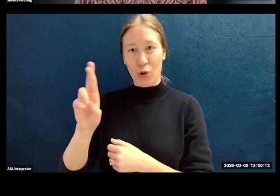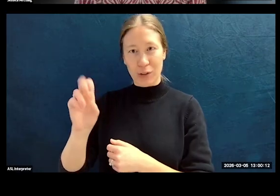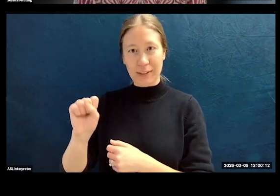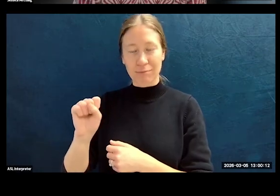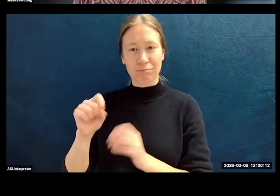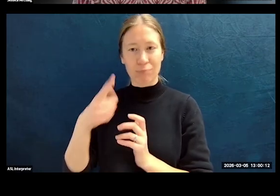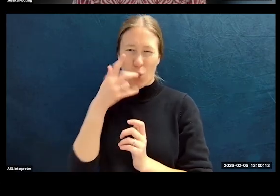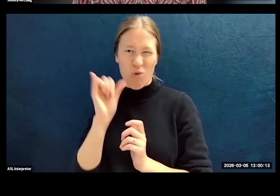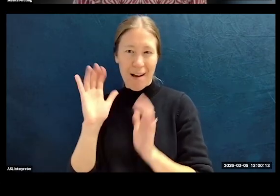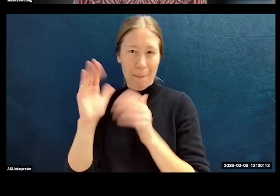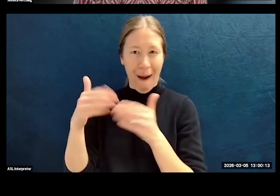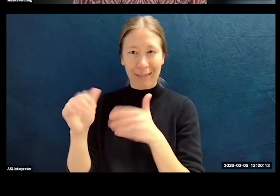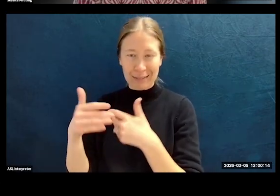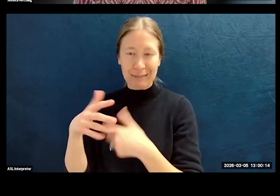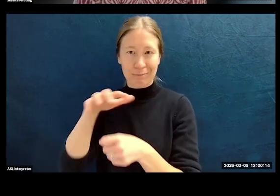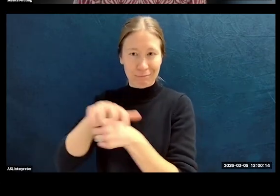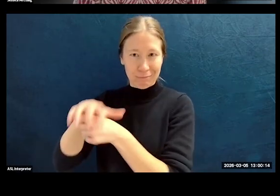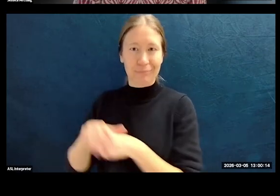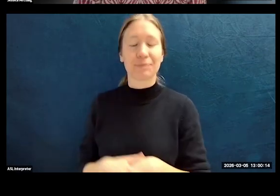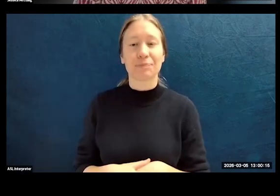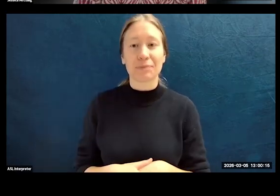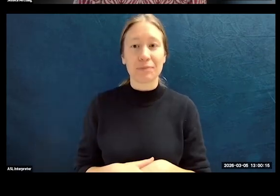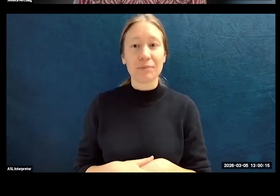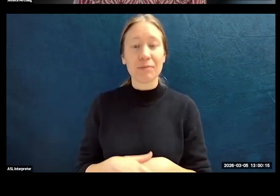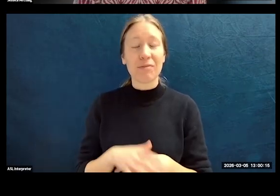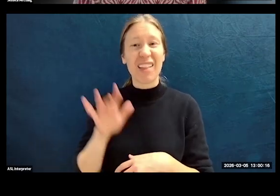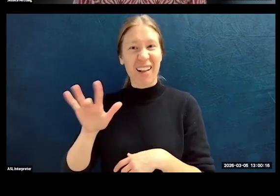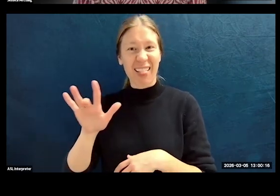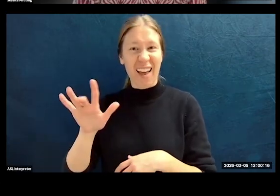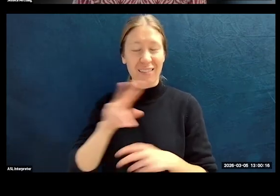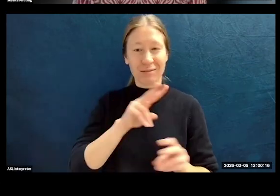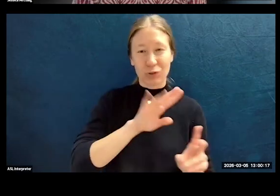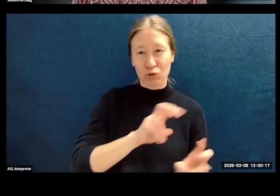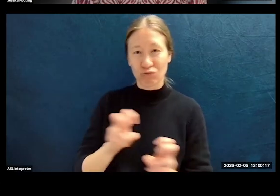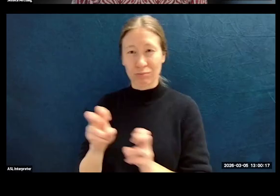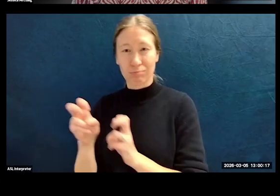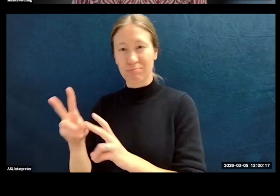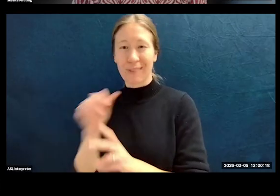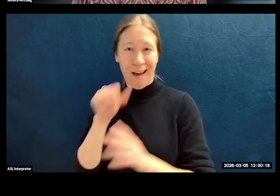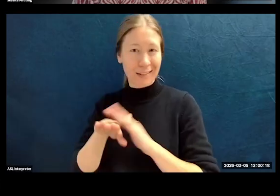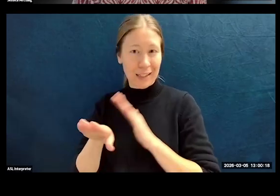If the click and drag to highlight method isn't accessible to you, you can also highlight text and image content